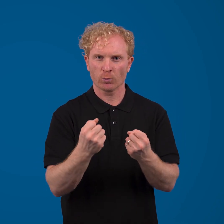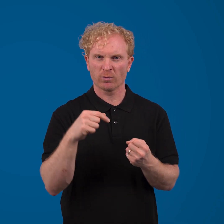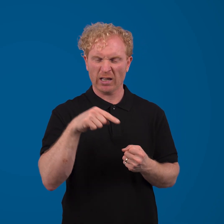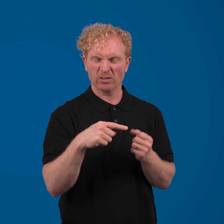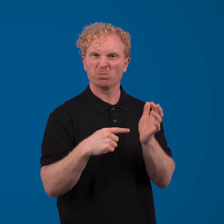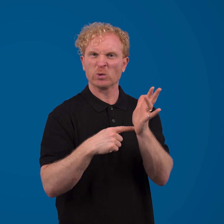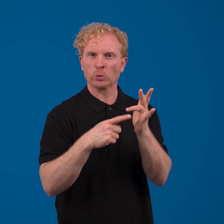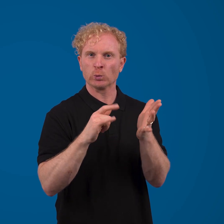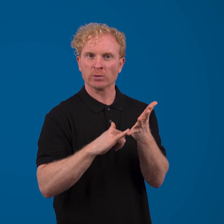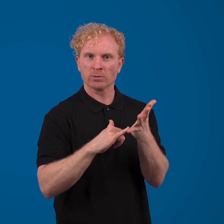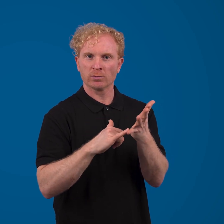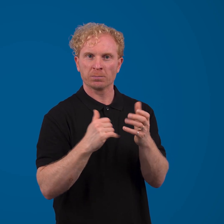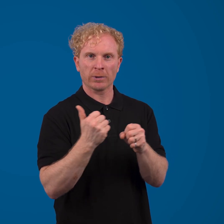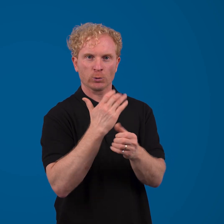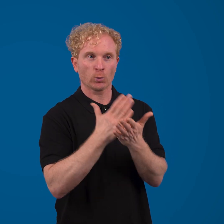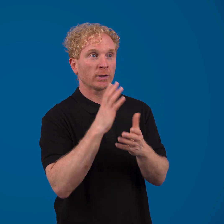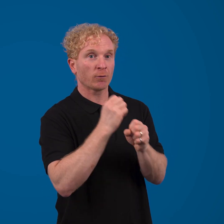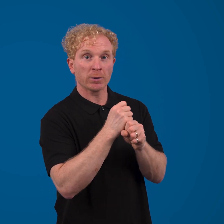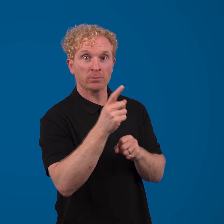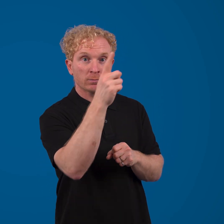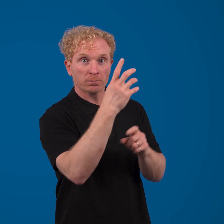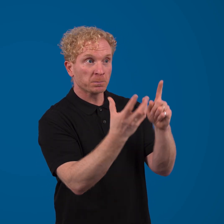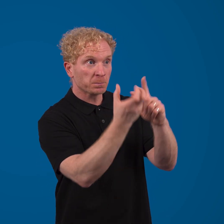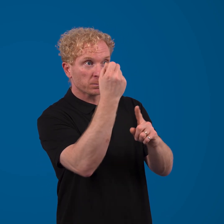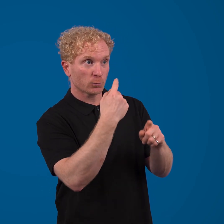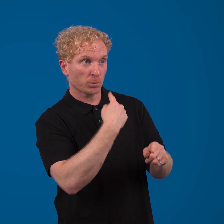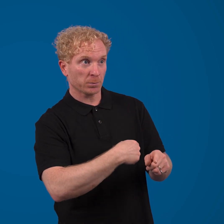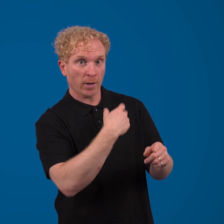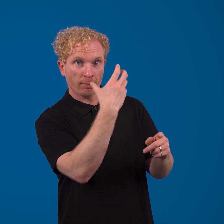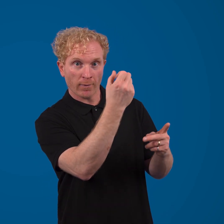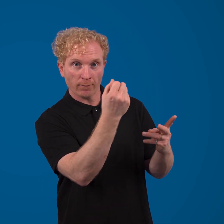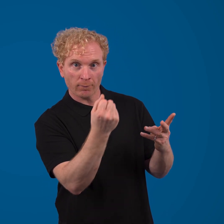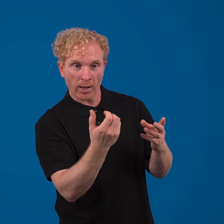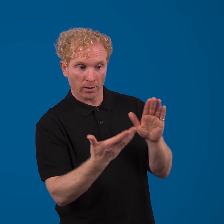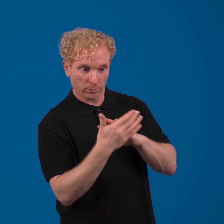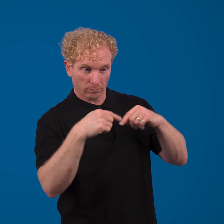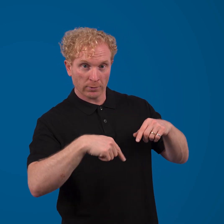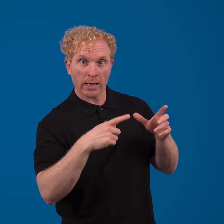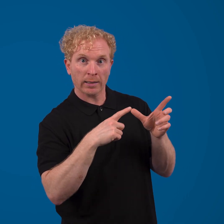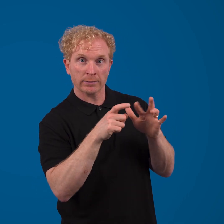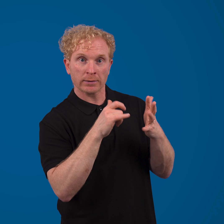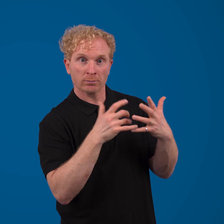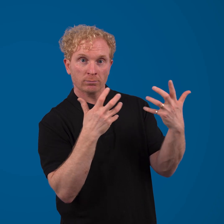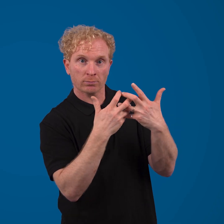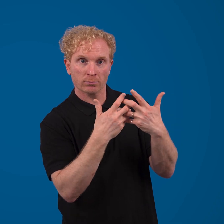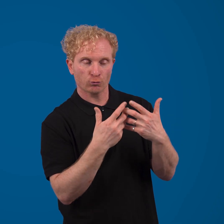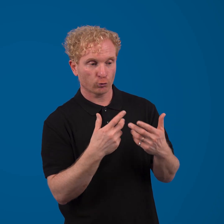(tools to make sure governments fulfill their commitments under ADS)